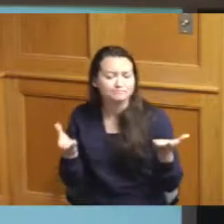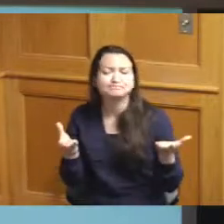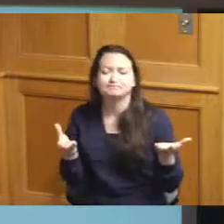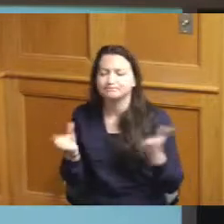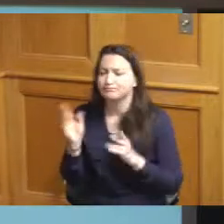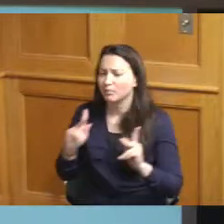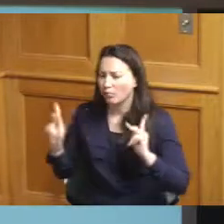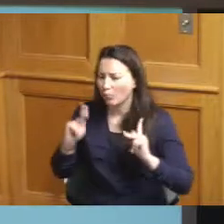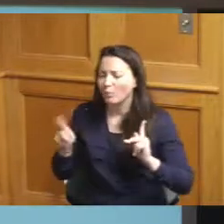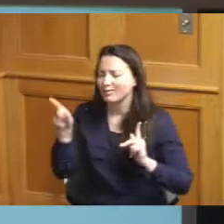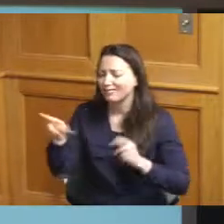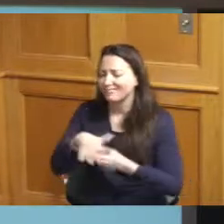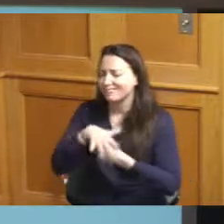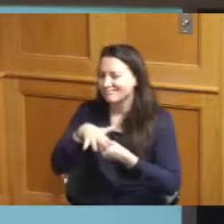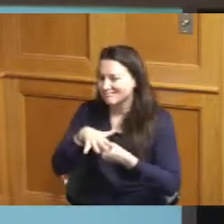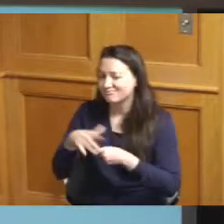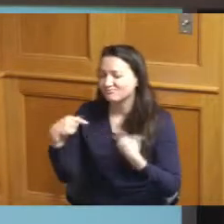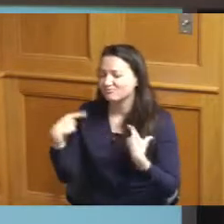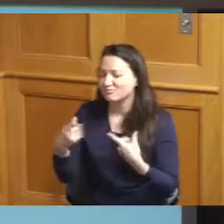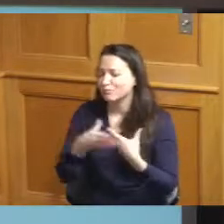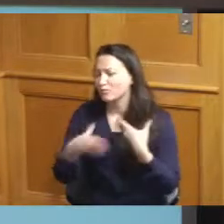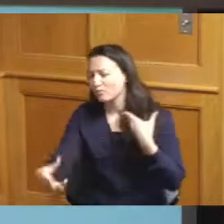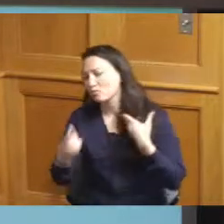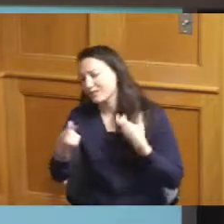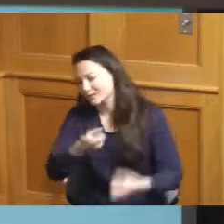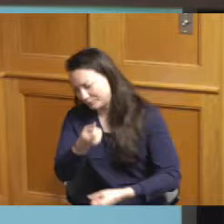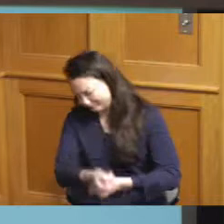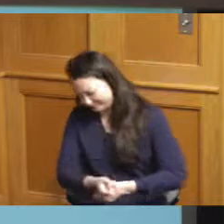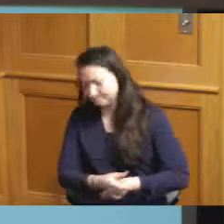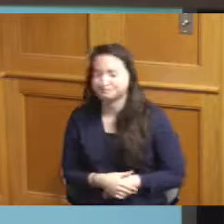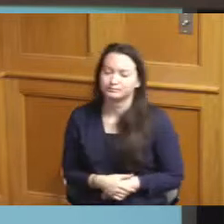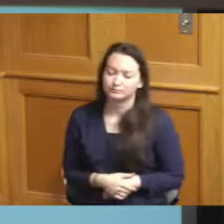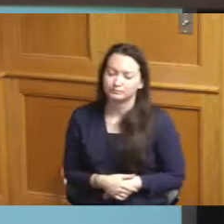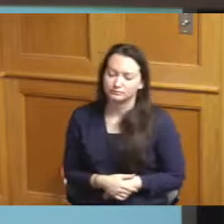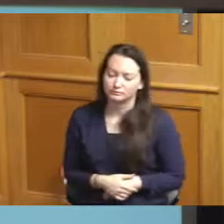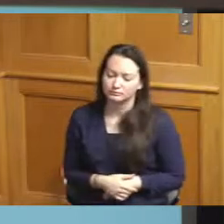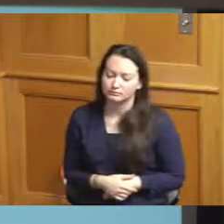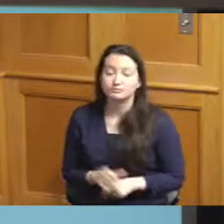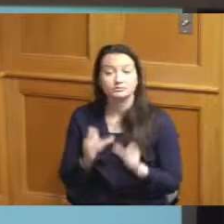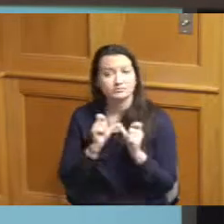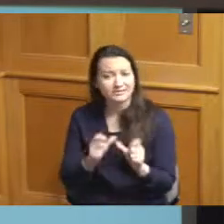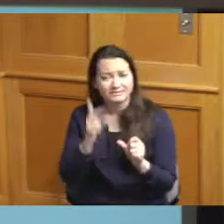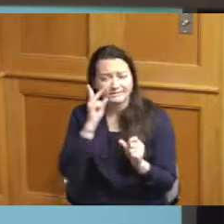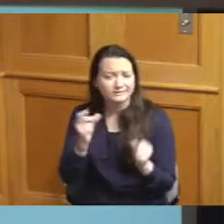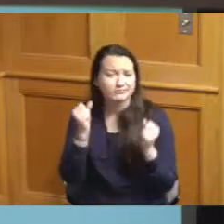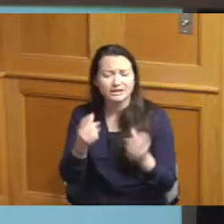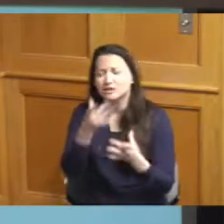individuals out of that location for the next year we continue to see a lot of interest in the fall